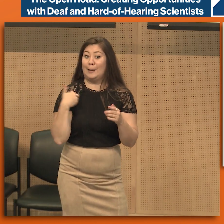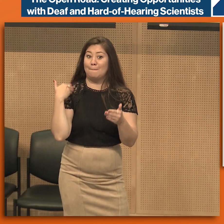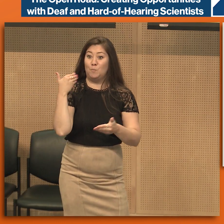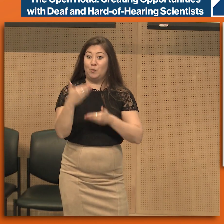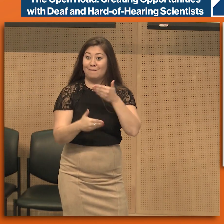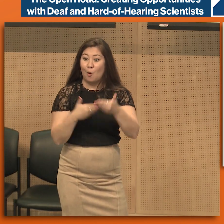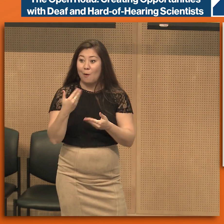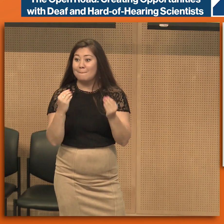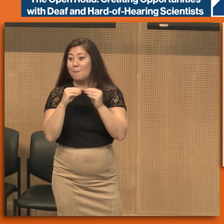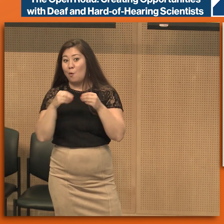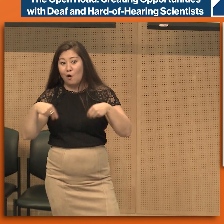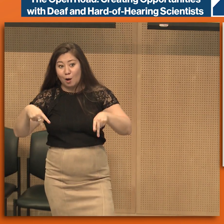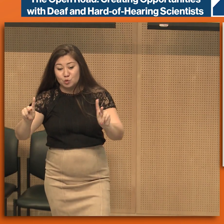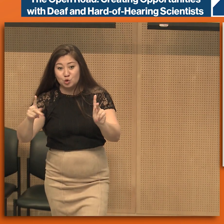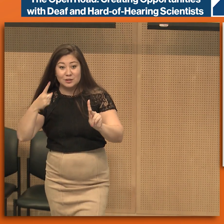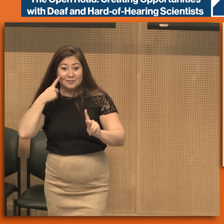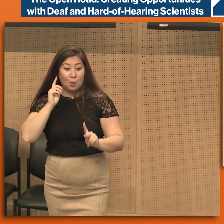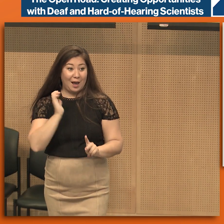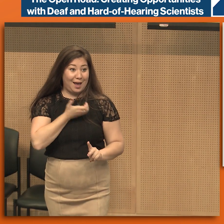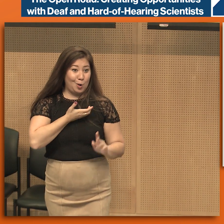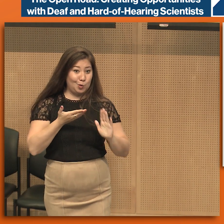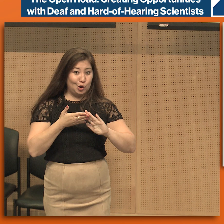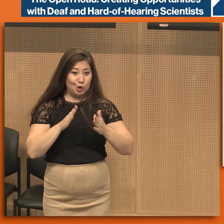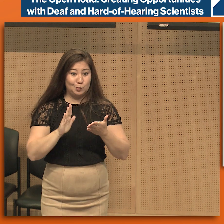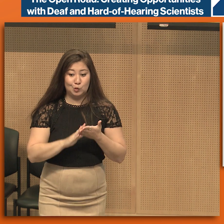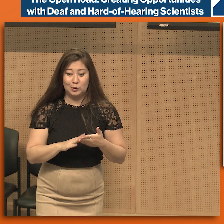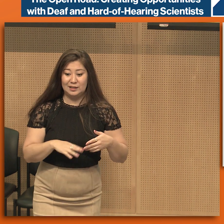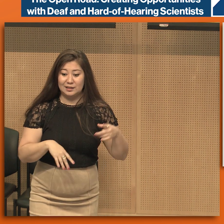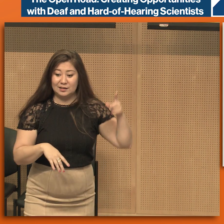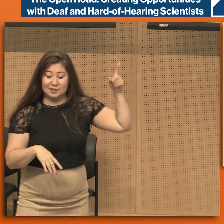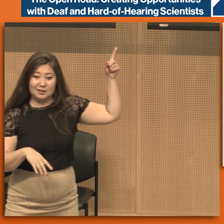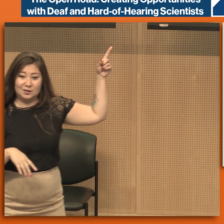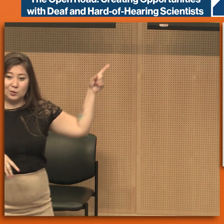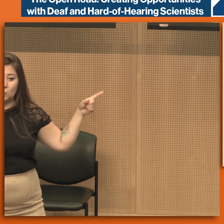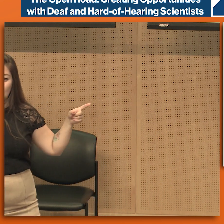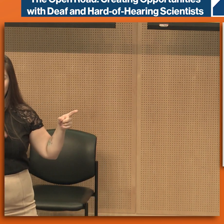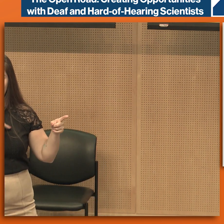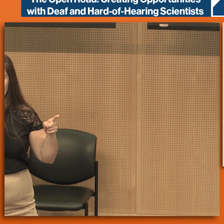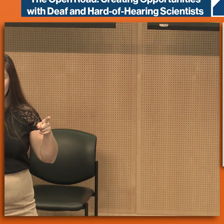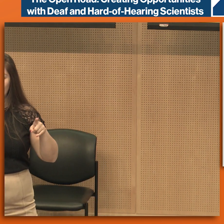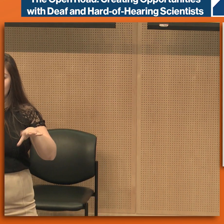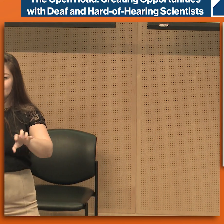So, as we move forward, there will be more and more opportunities for our community,